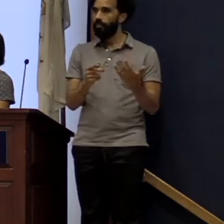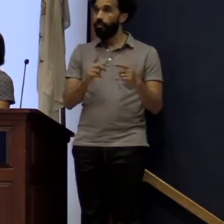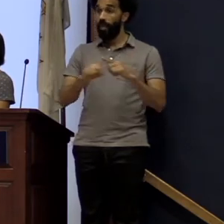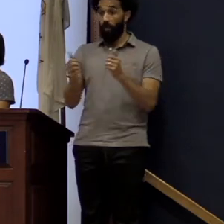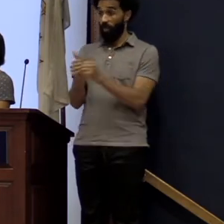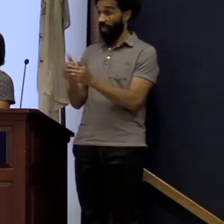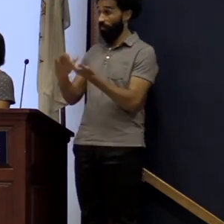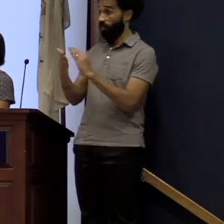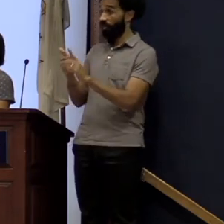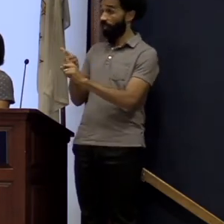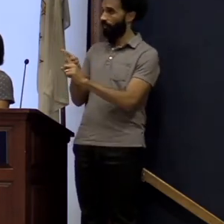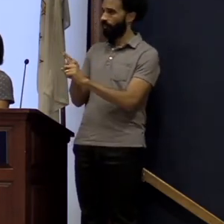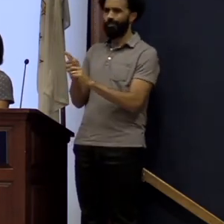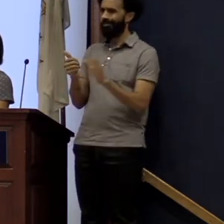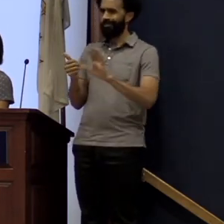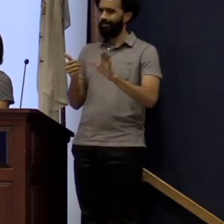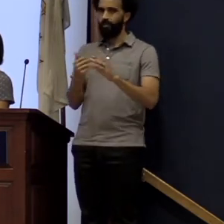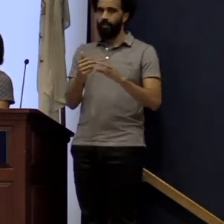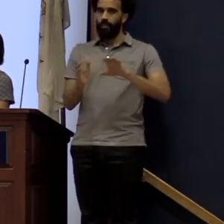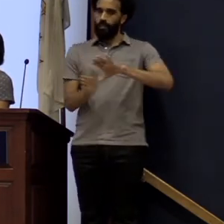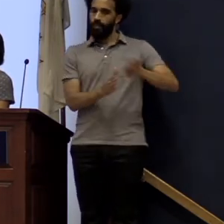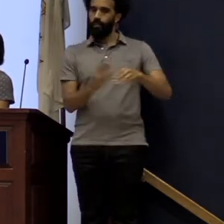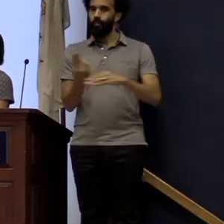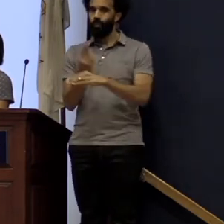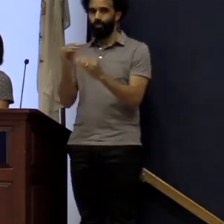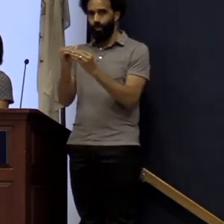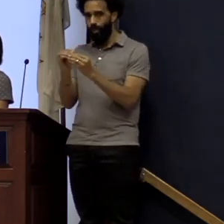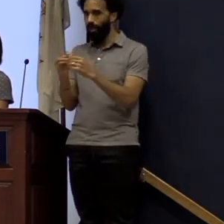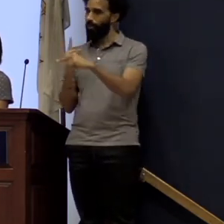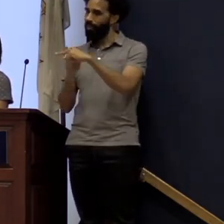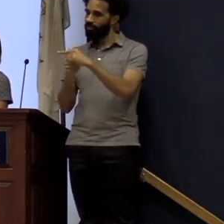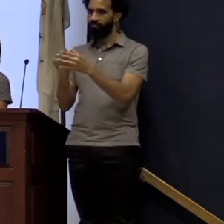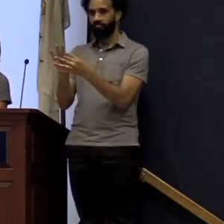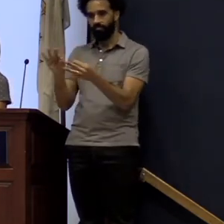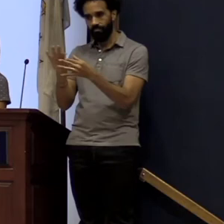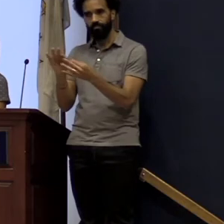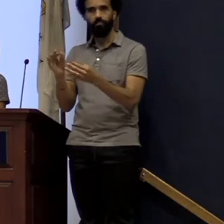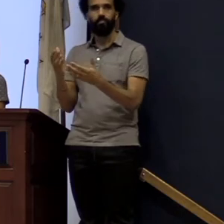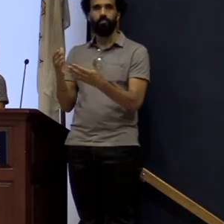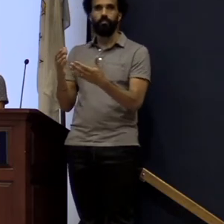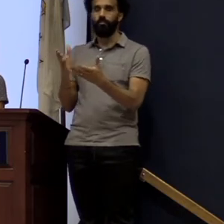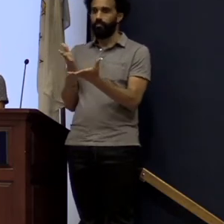To change this language, or how can we create this movement to change the language?